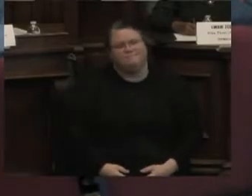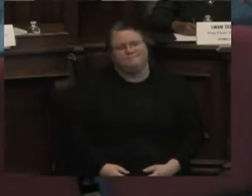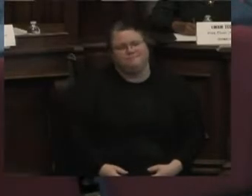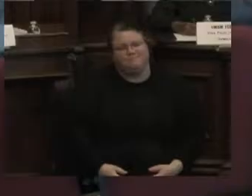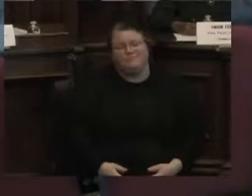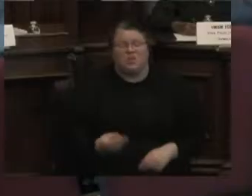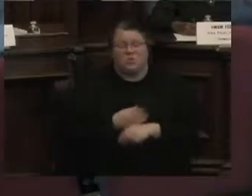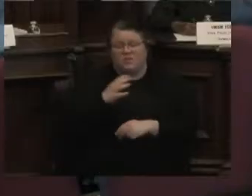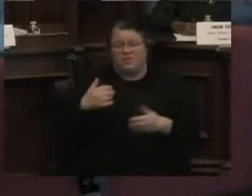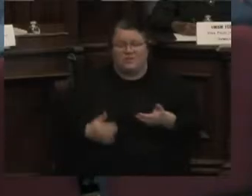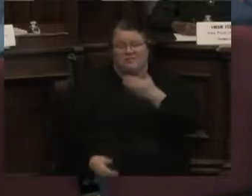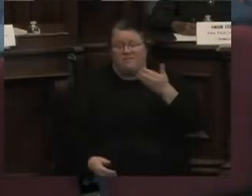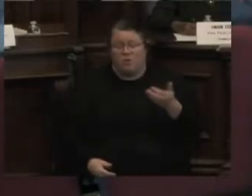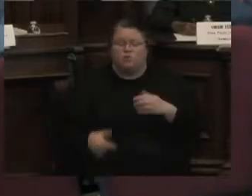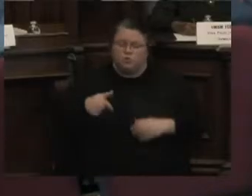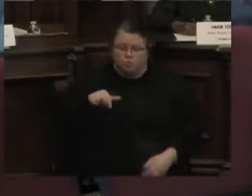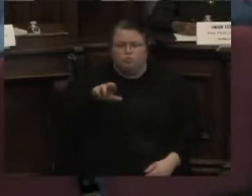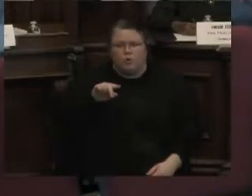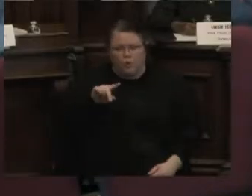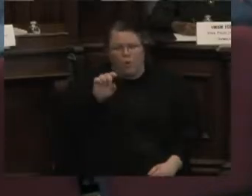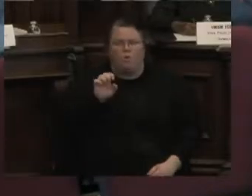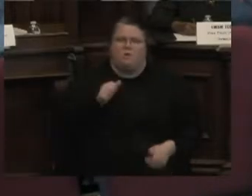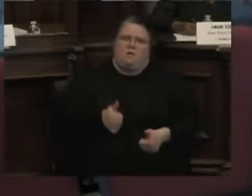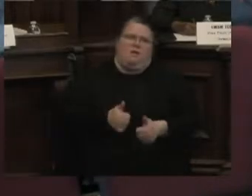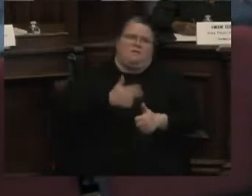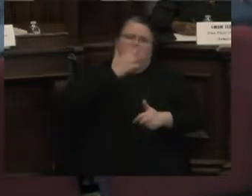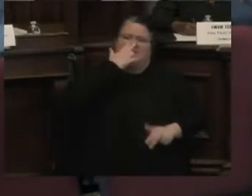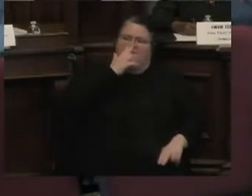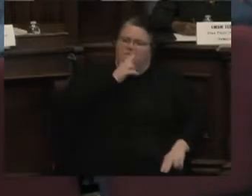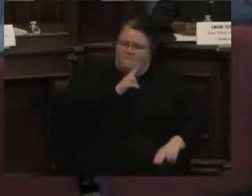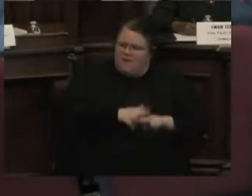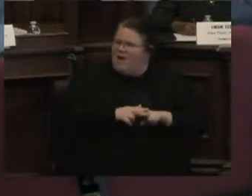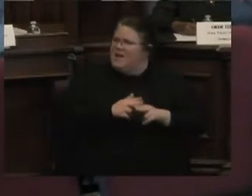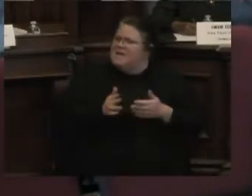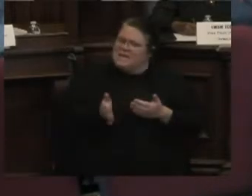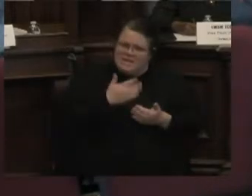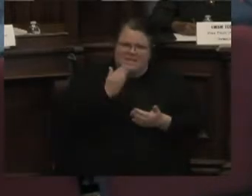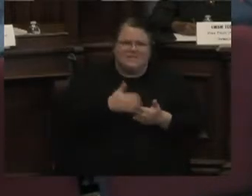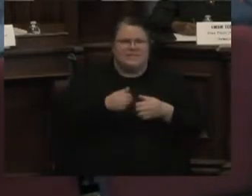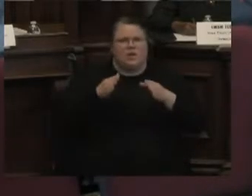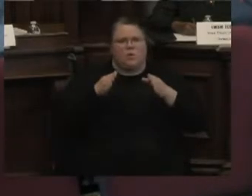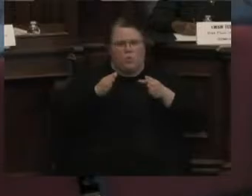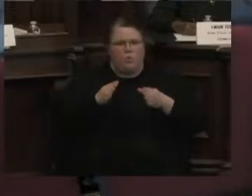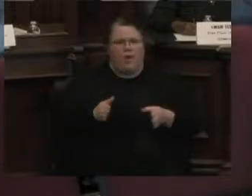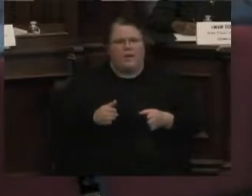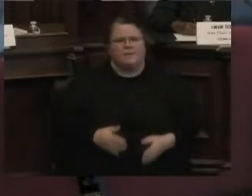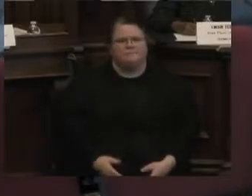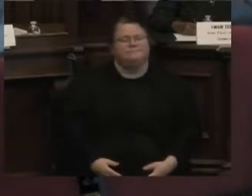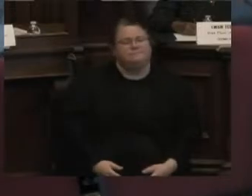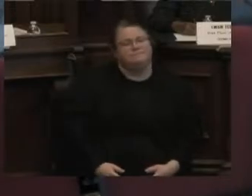people are accessing. A lot of people are accessing our content is through their cell